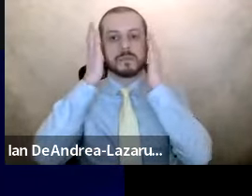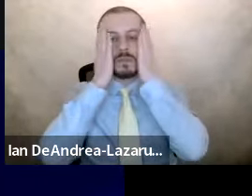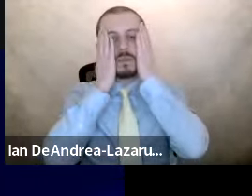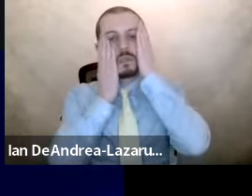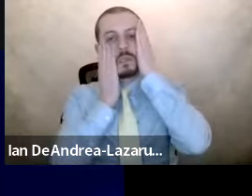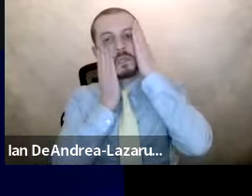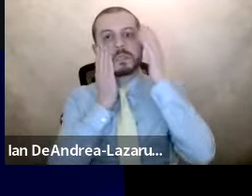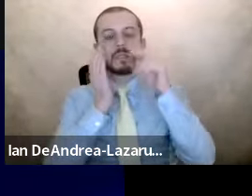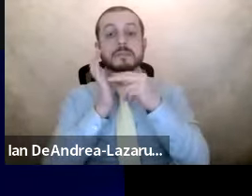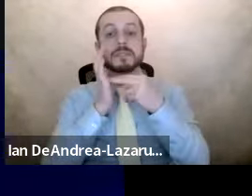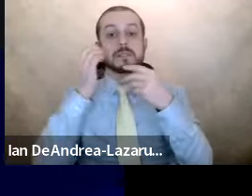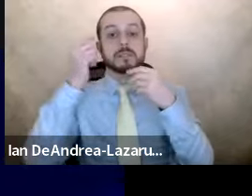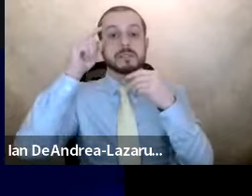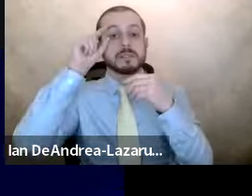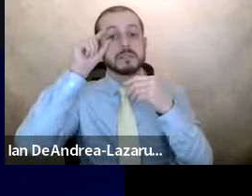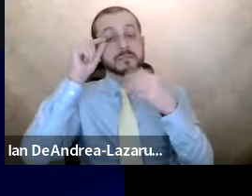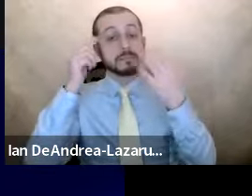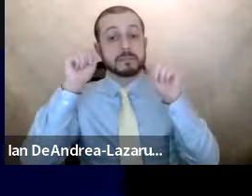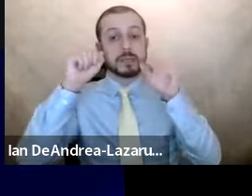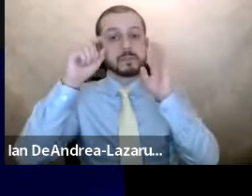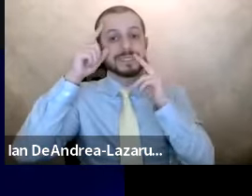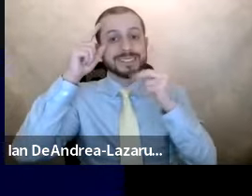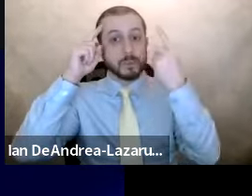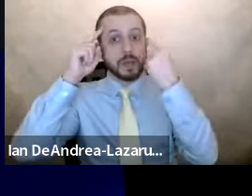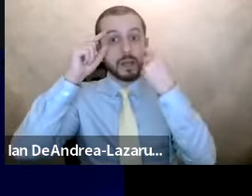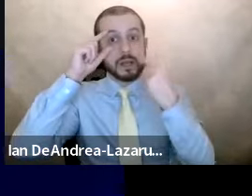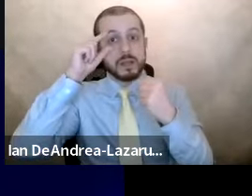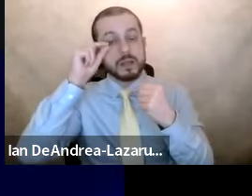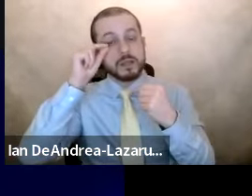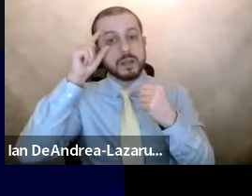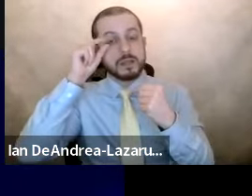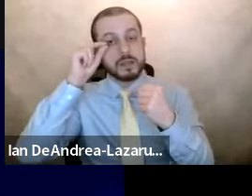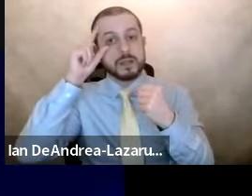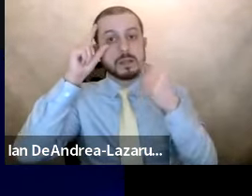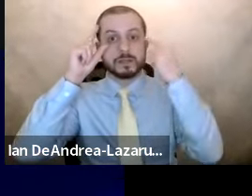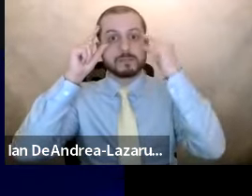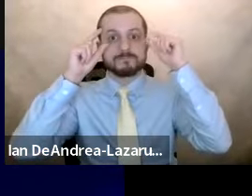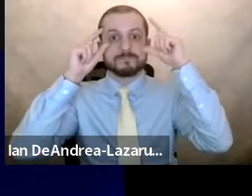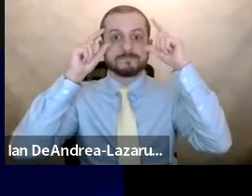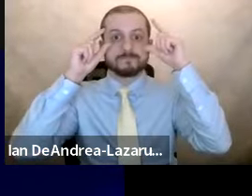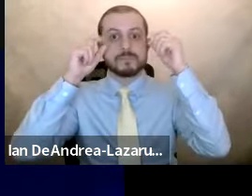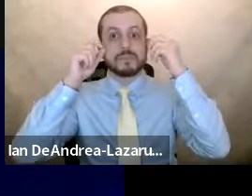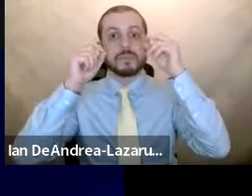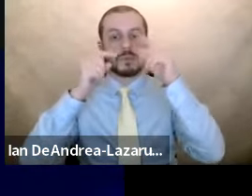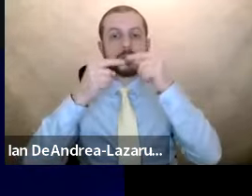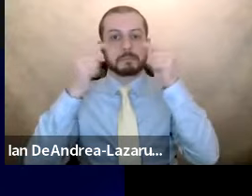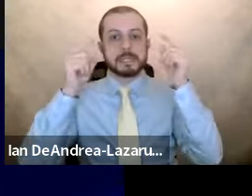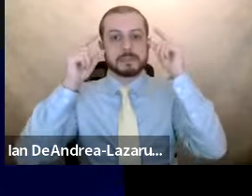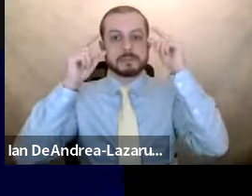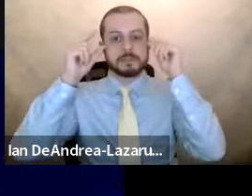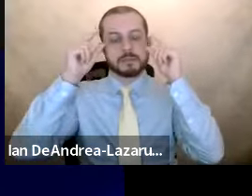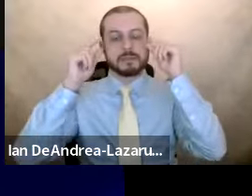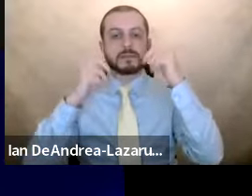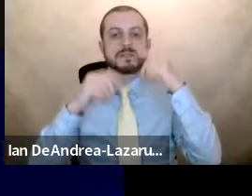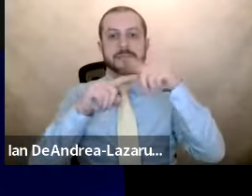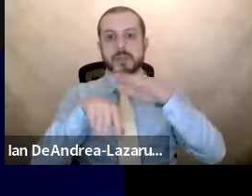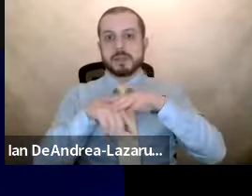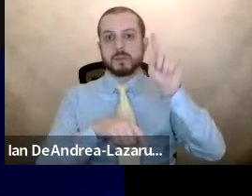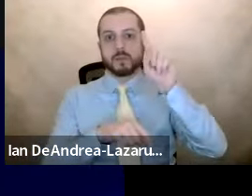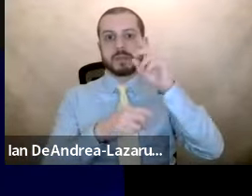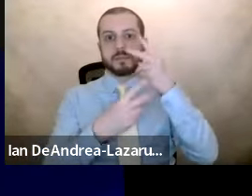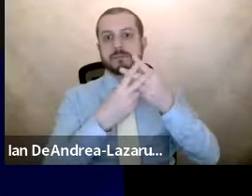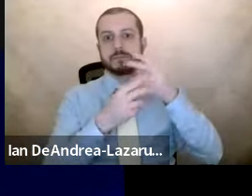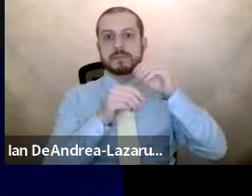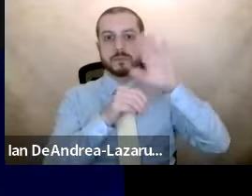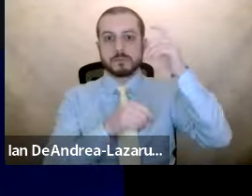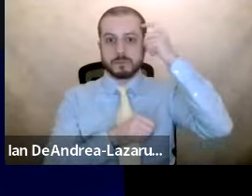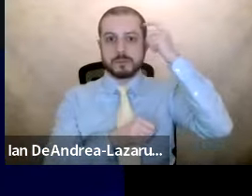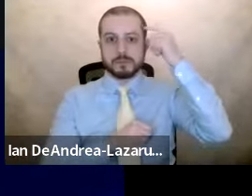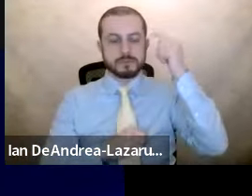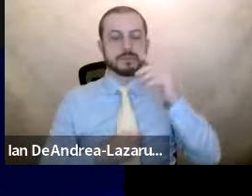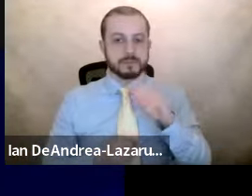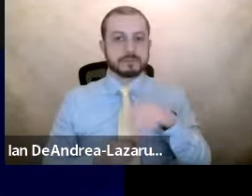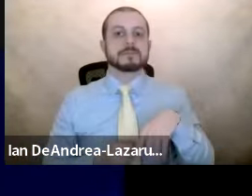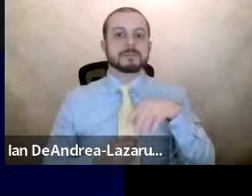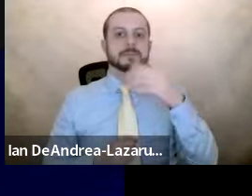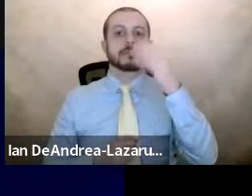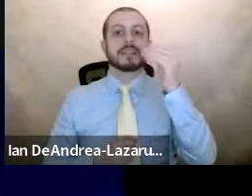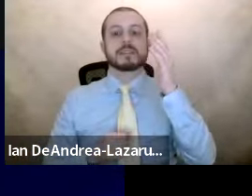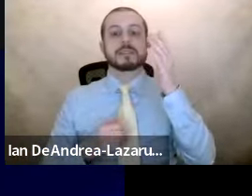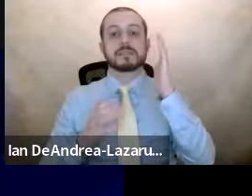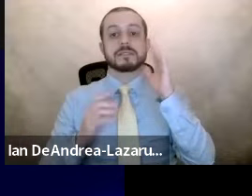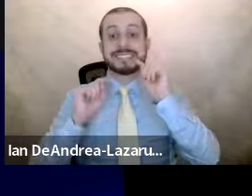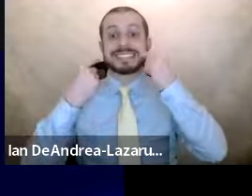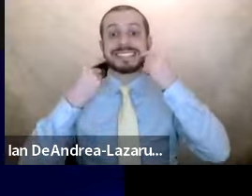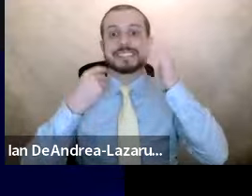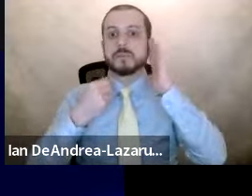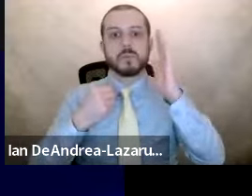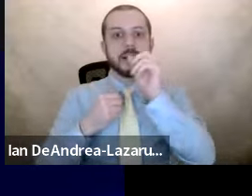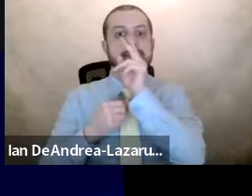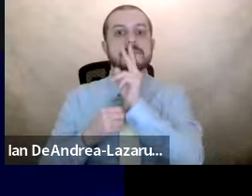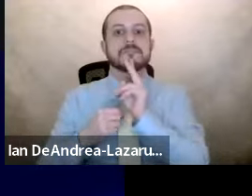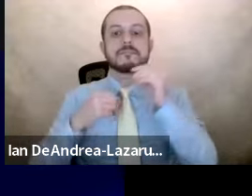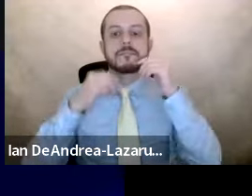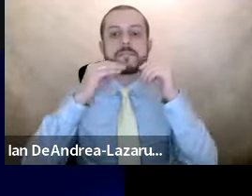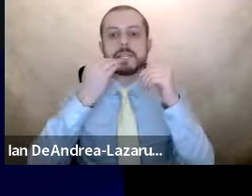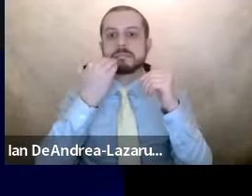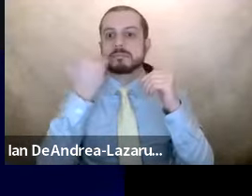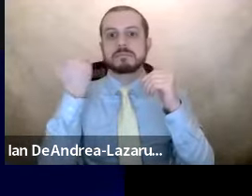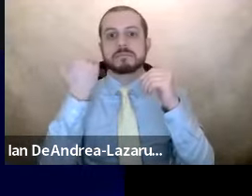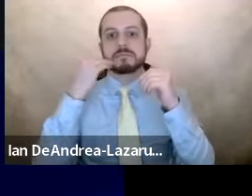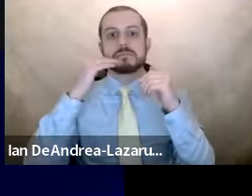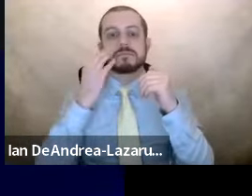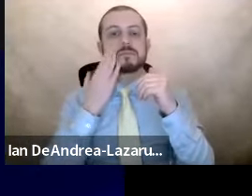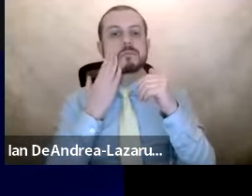So I mentioned in the beginning that there's an acronym, FAST, to keep in mind.